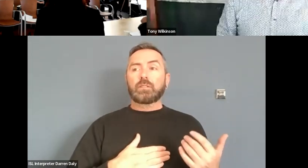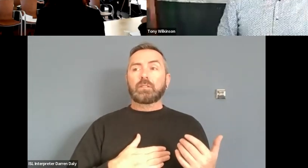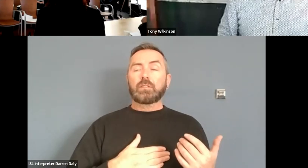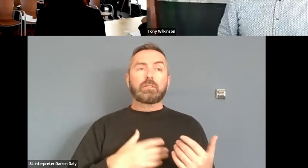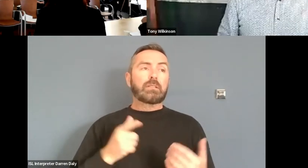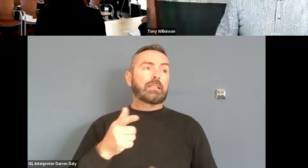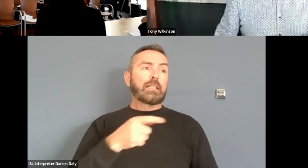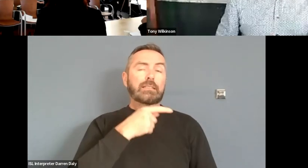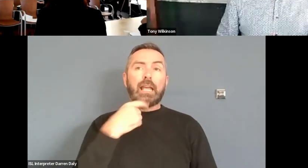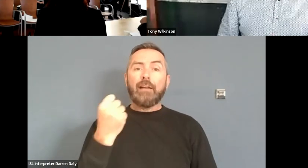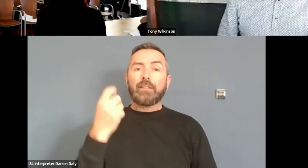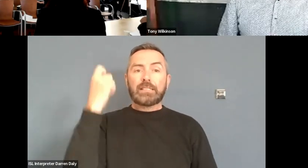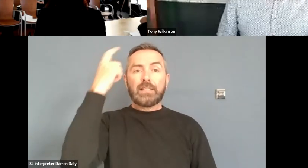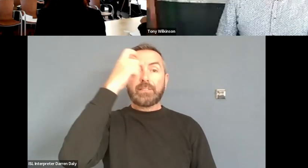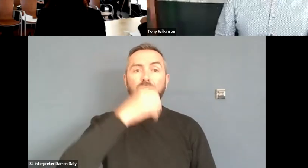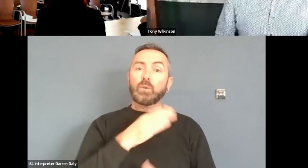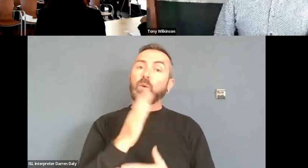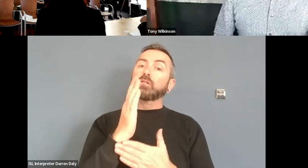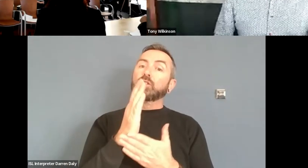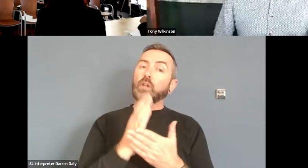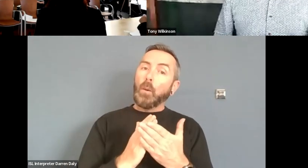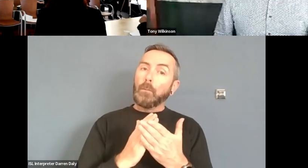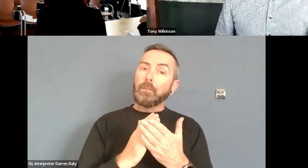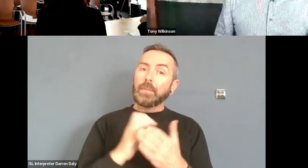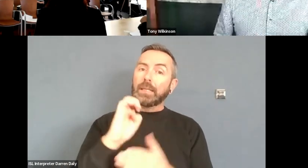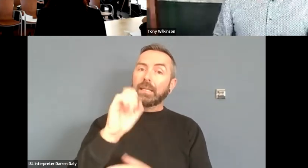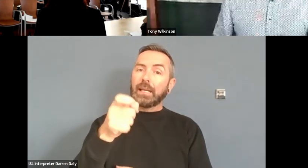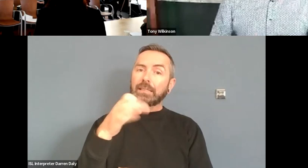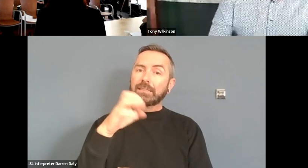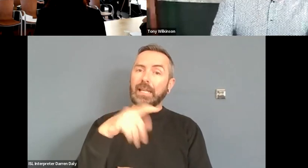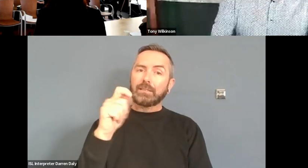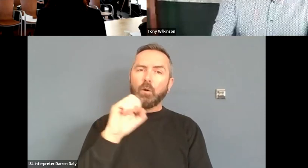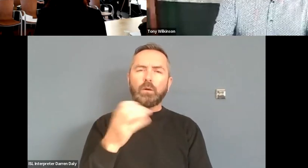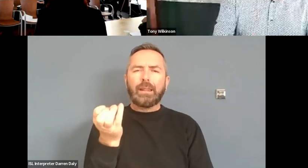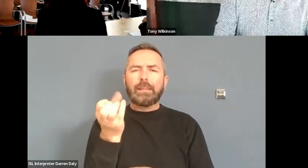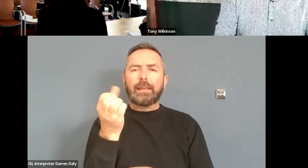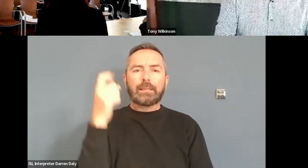that they had a difficulty to some extent or had a little difficulty undertaking